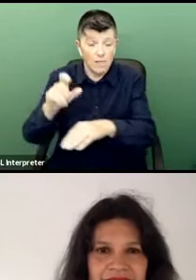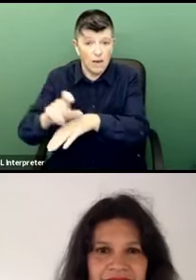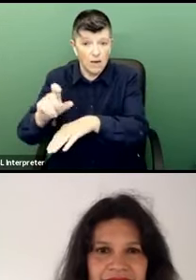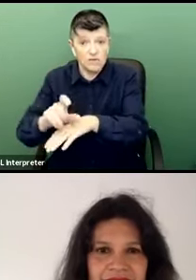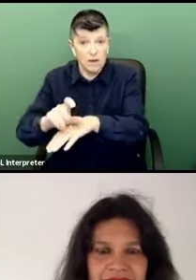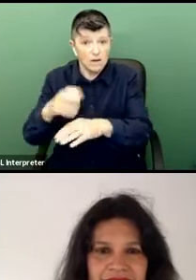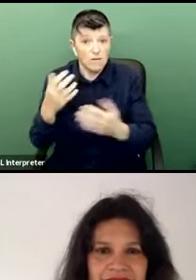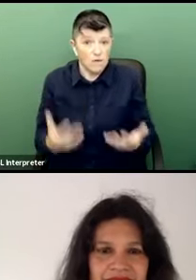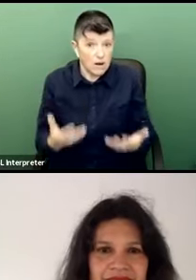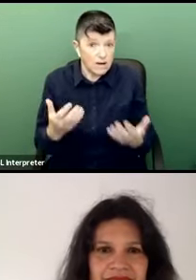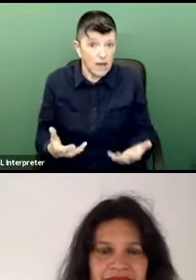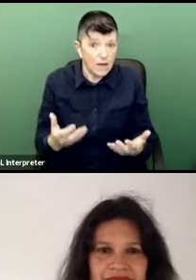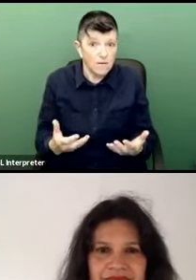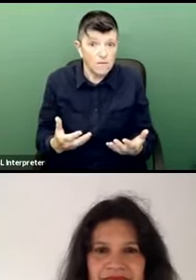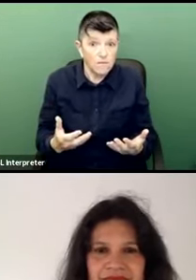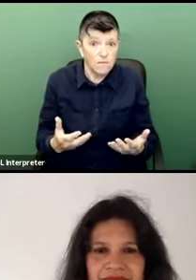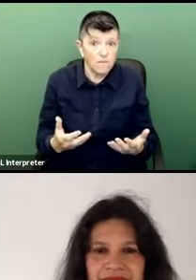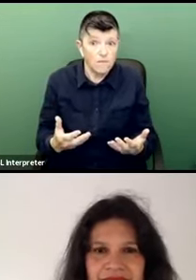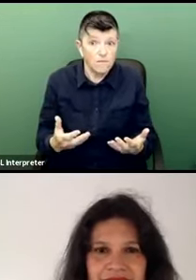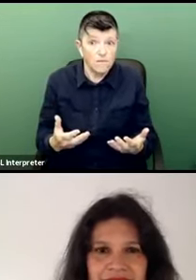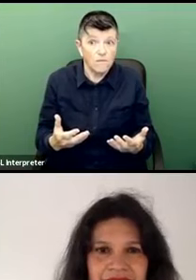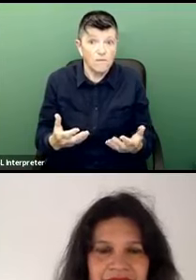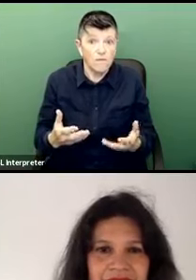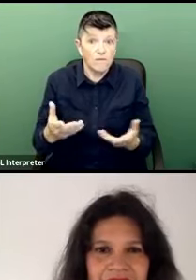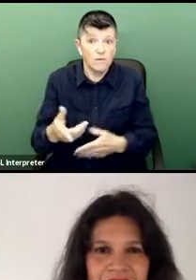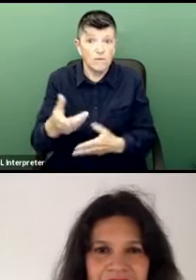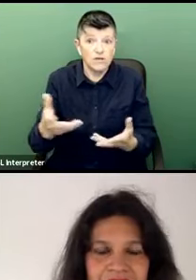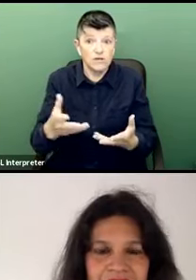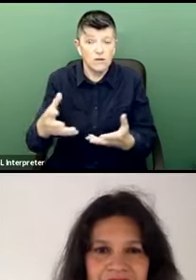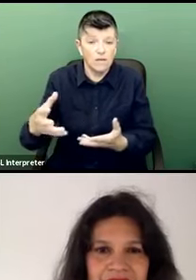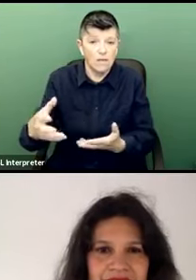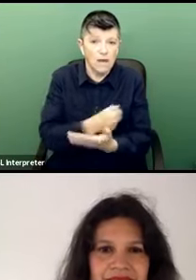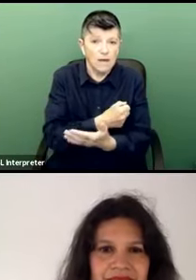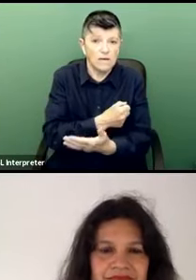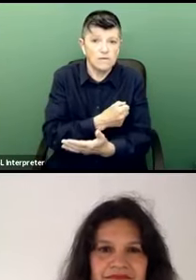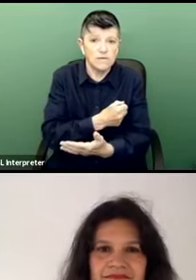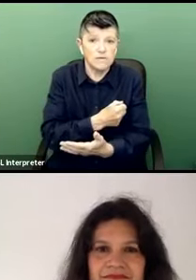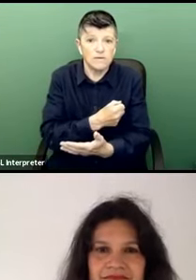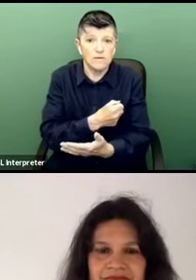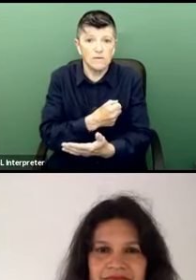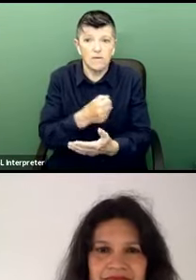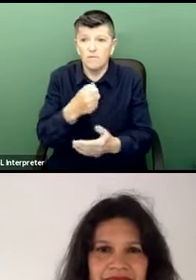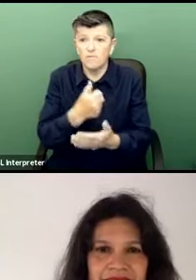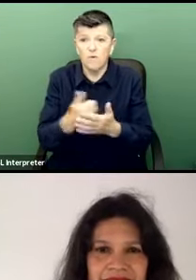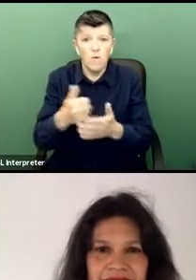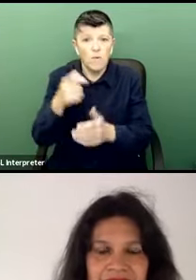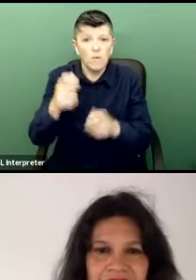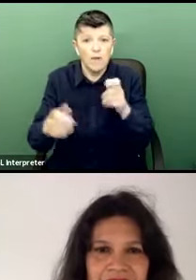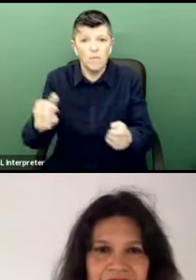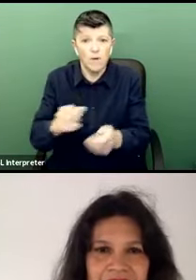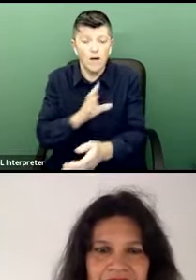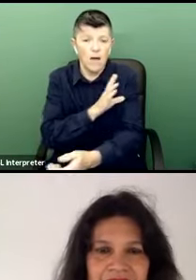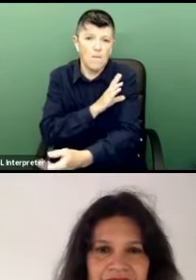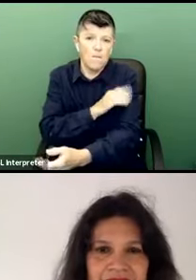so that the Pakistan nation not only knew about it but actually saw including the pain of the girl and the